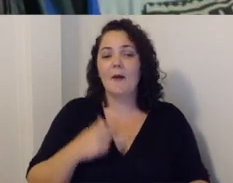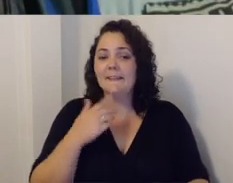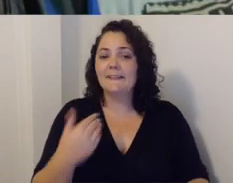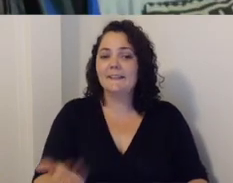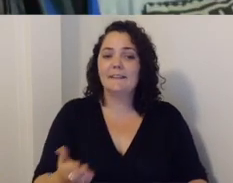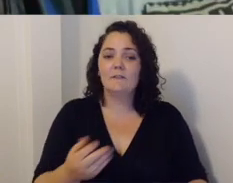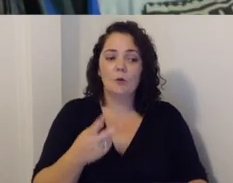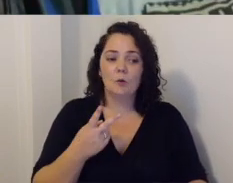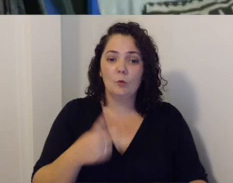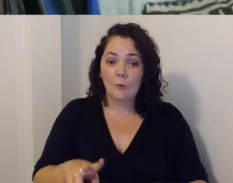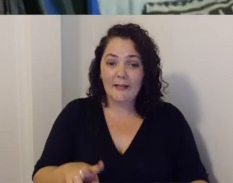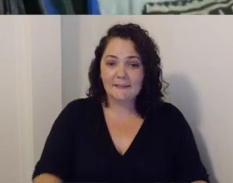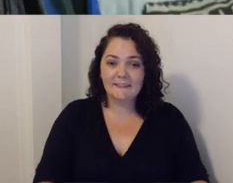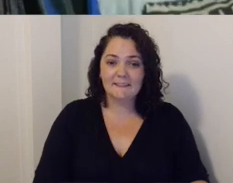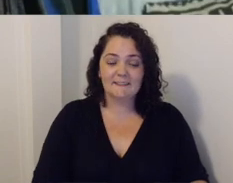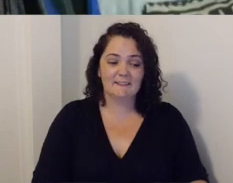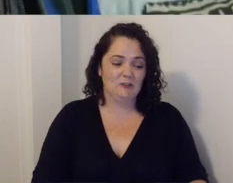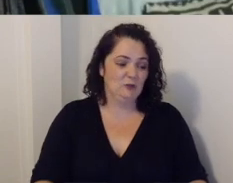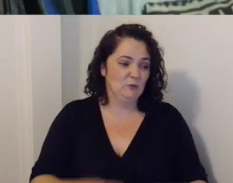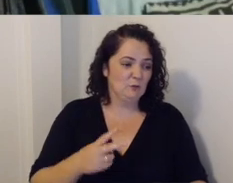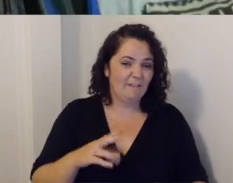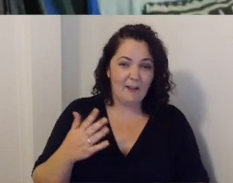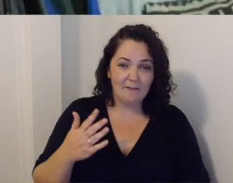to 20 to 25 minutes, I can't believe it's almost eight o'clock already, how does this happen?